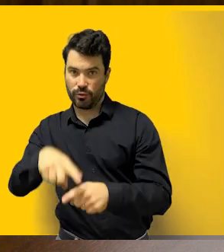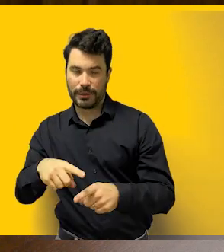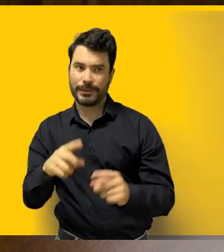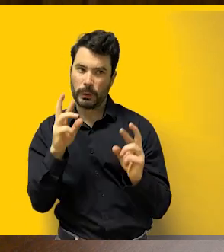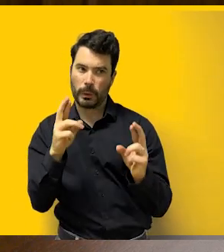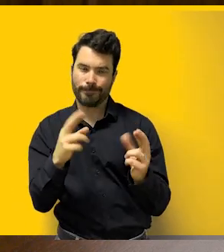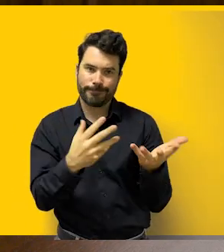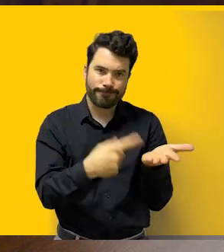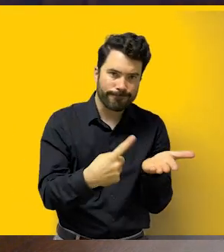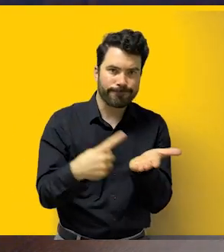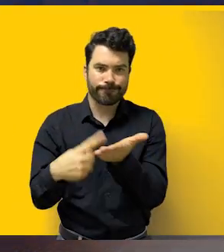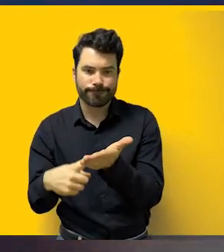in support of vaccination.